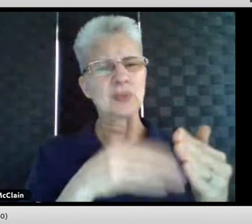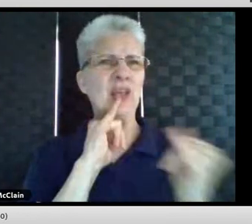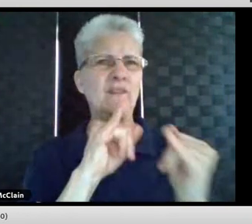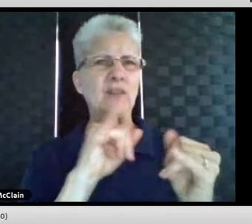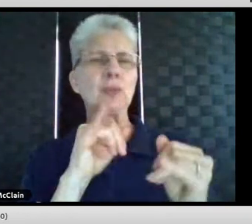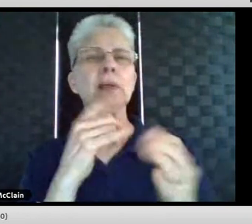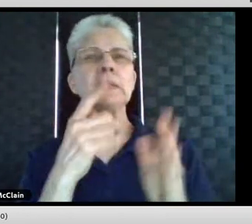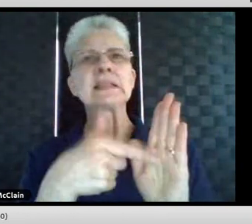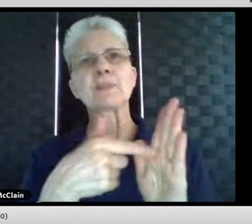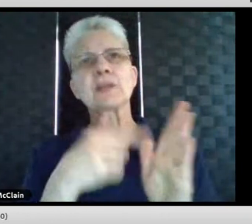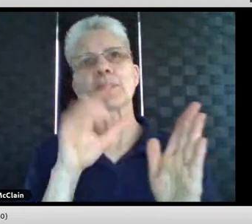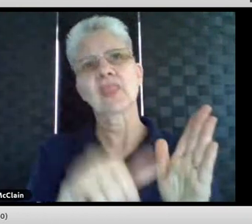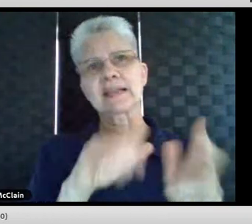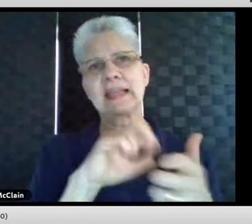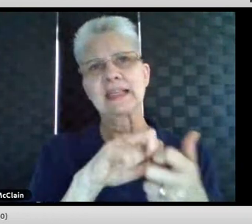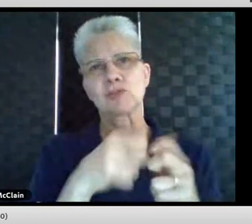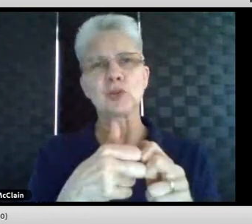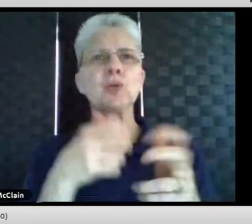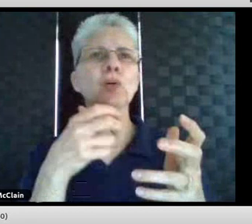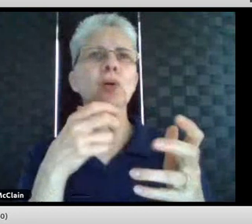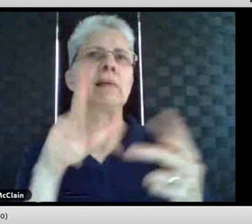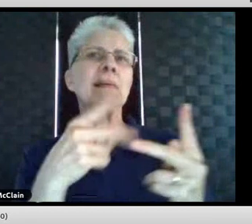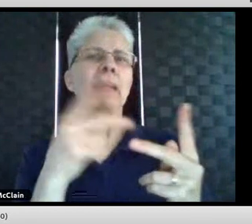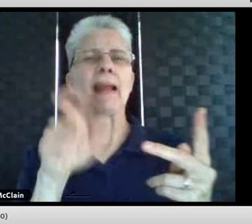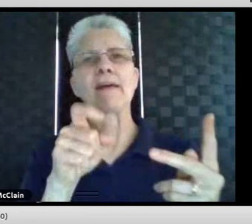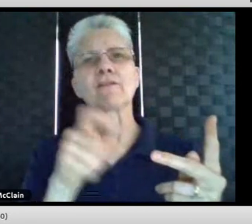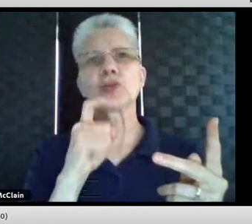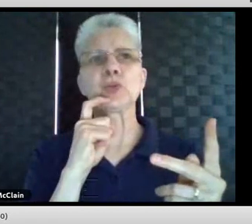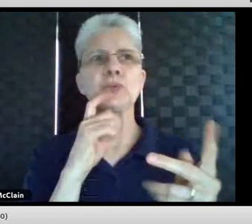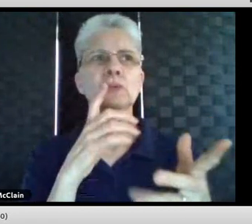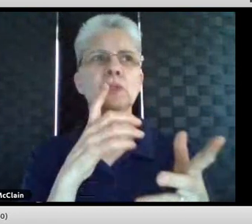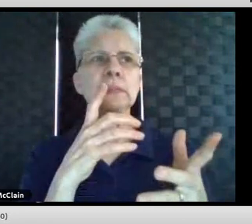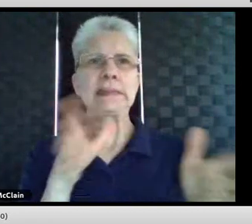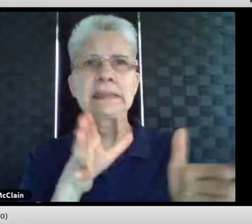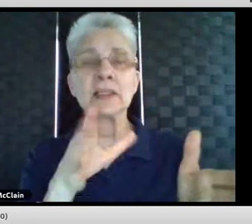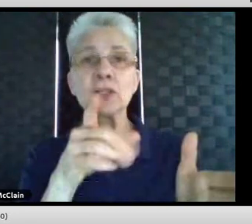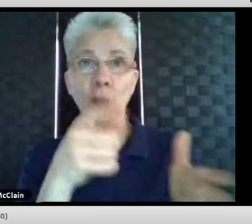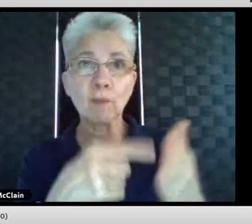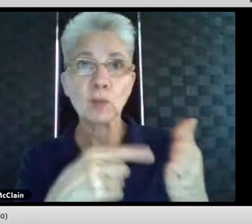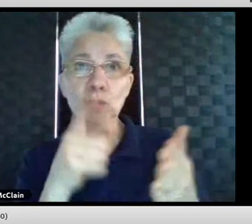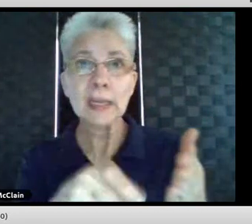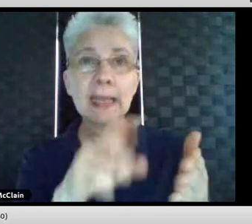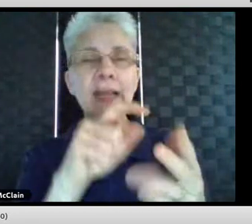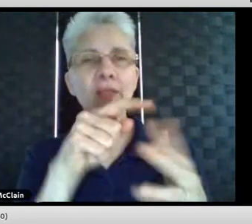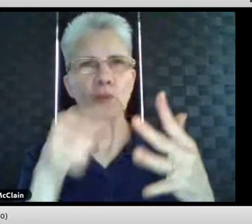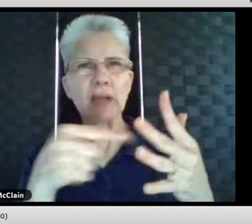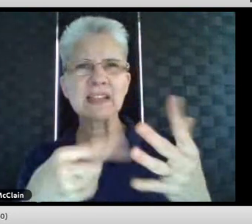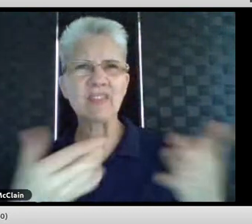Sometimes that's an issue. You kind of have to push with the patron, you know, "Do you have what you need?" those kinds of things.